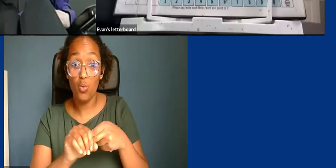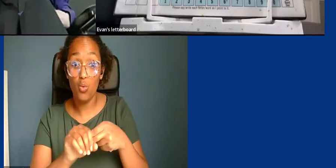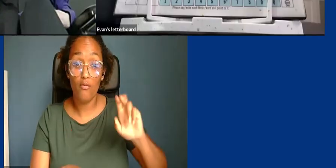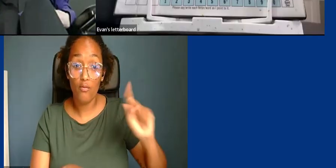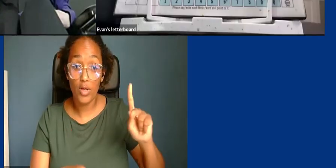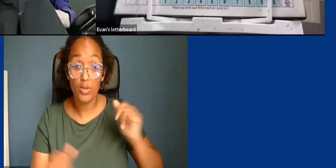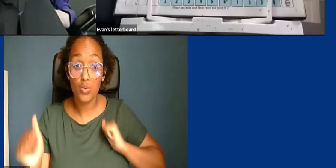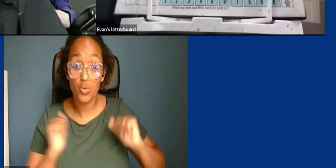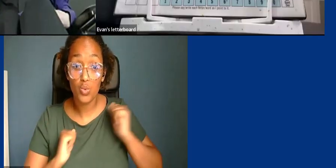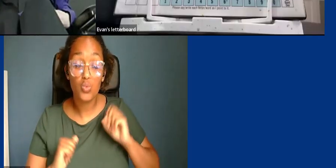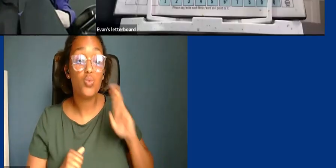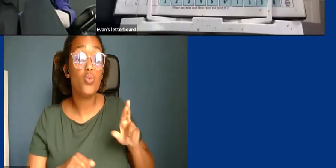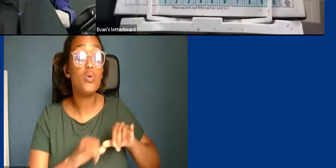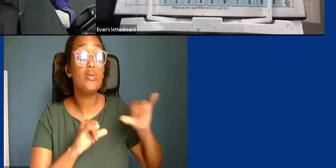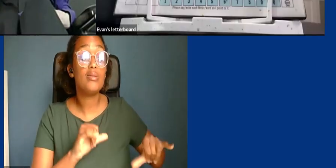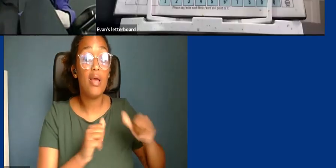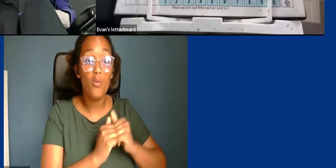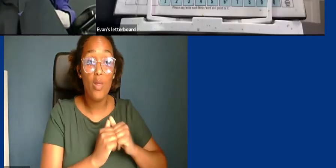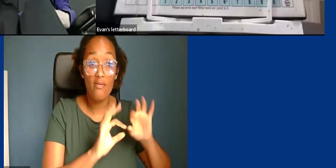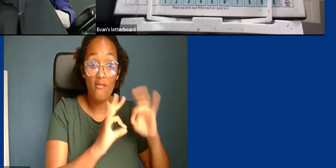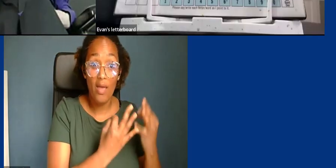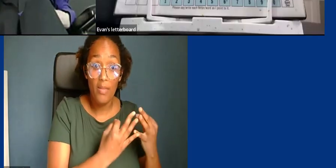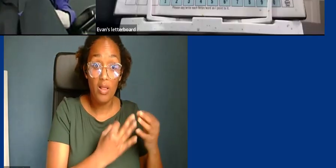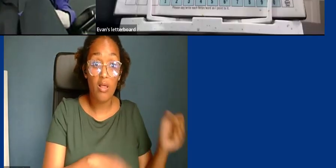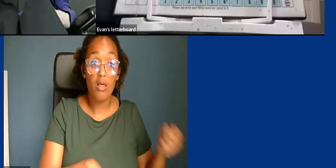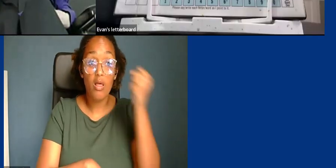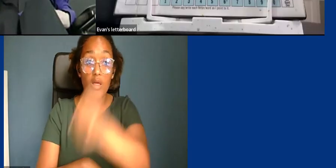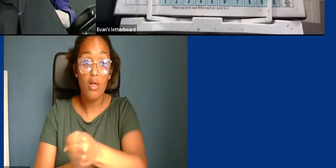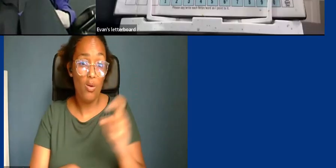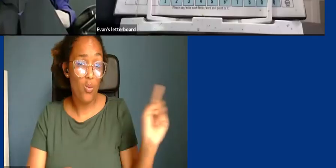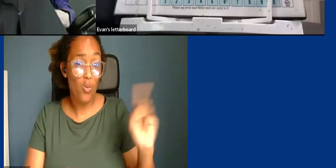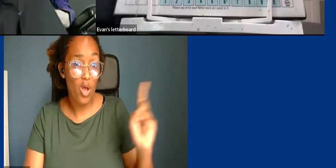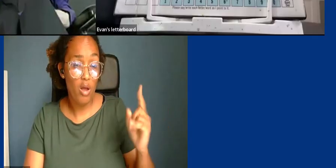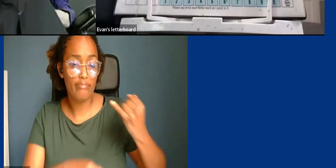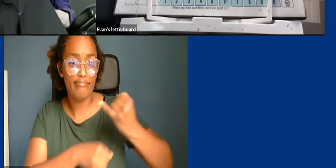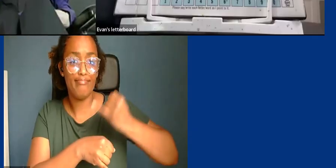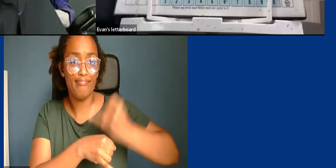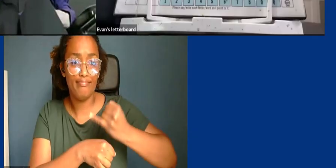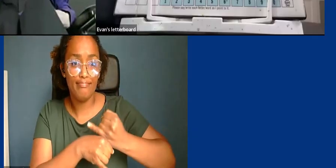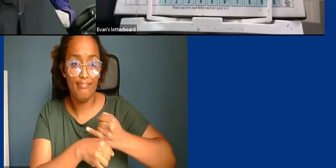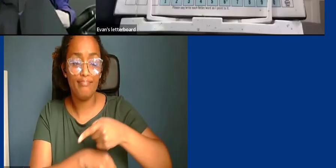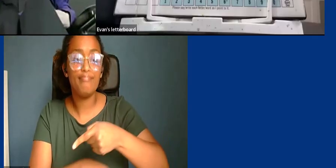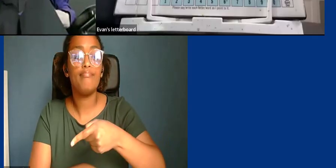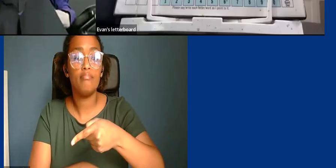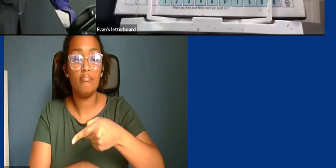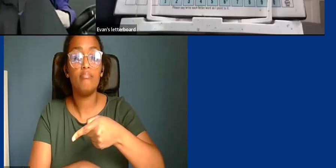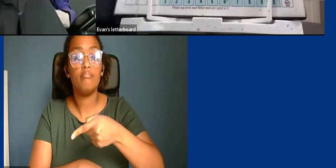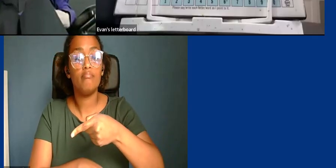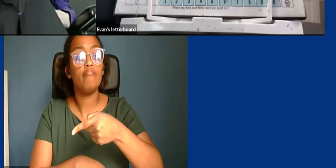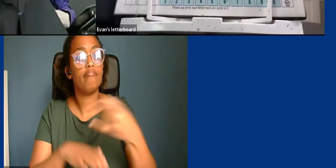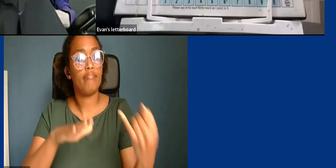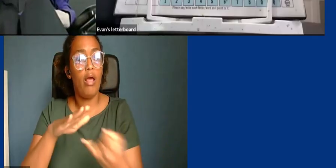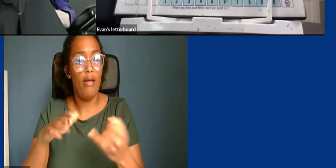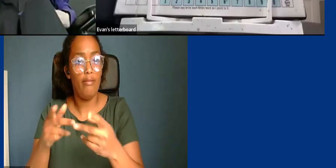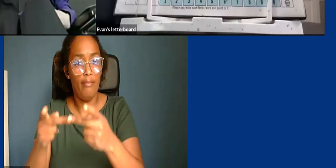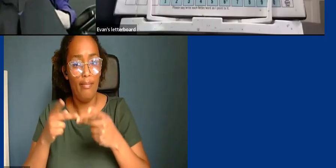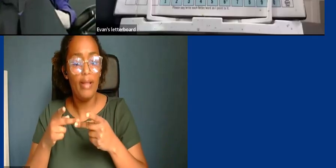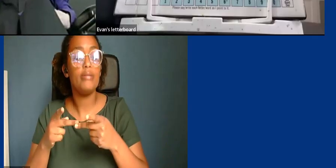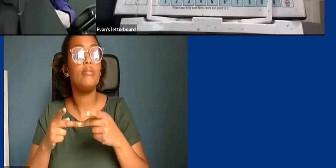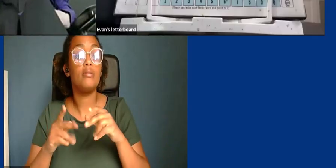they were usually institutionalized. These institutions provided no emotional or educational support.